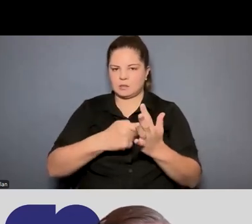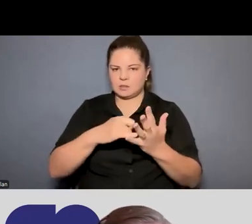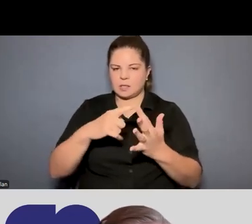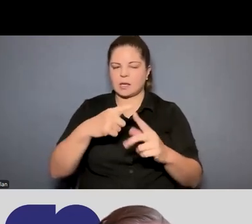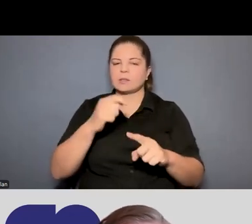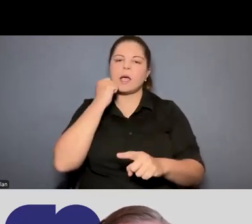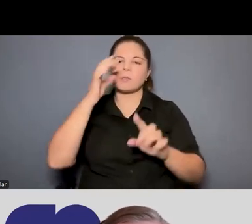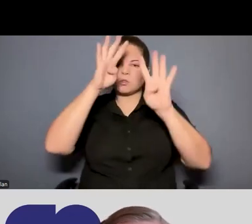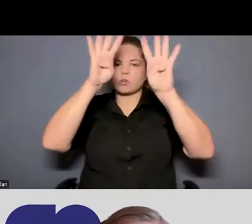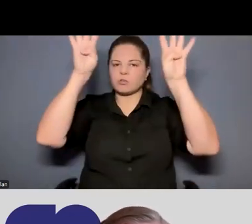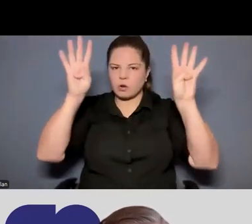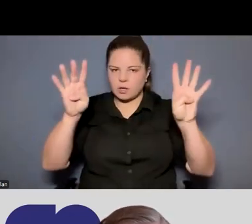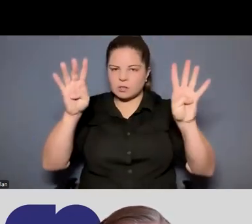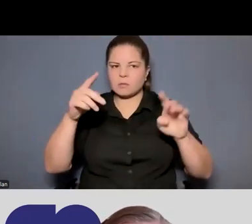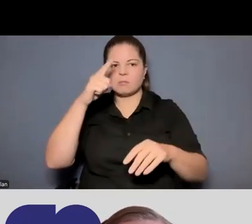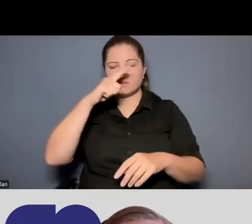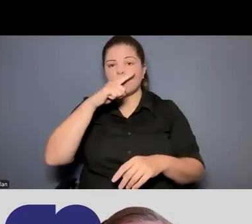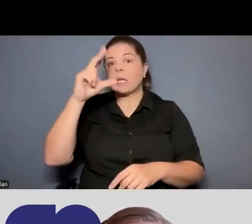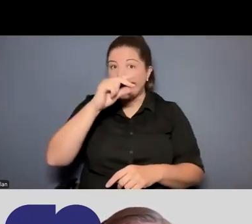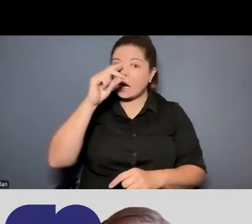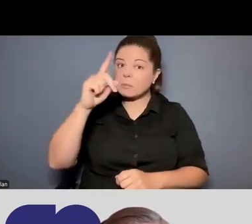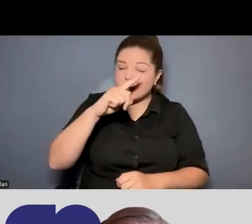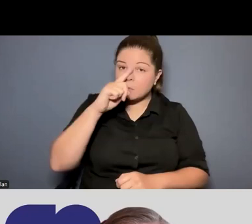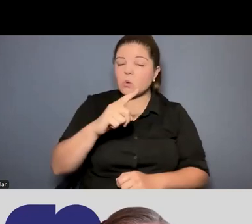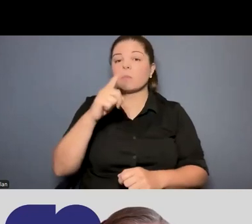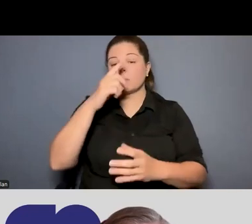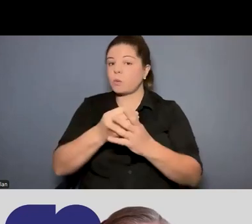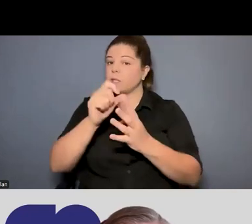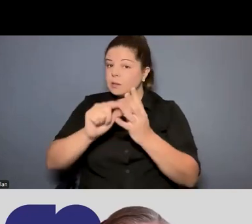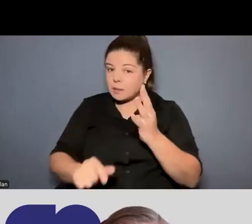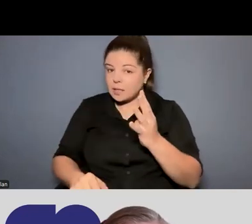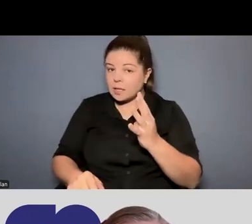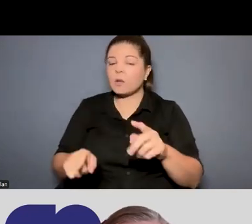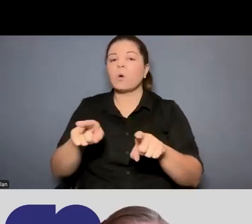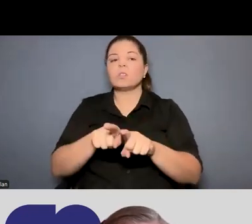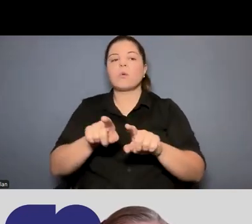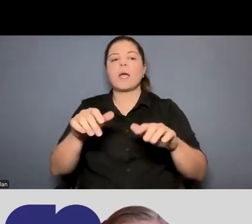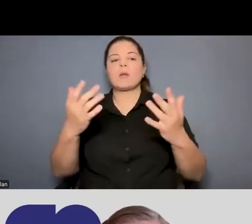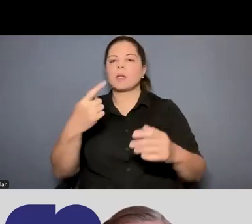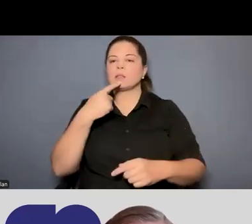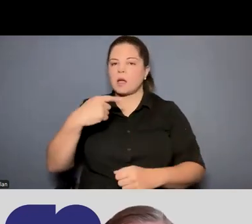people with disability, younger people, and people who identified as gay, lesbian, bisexual